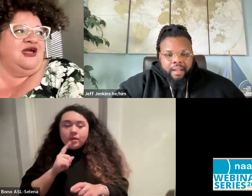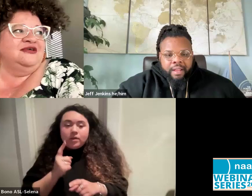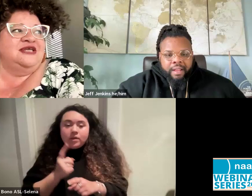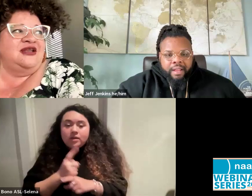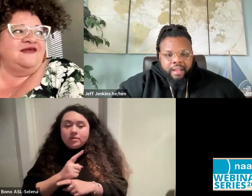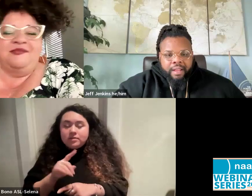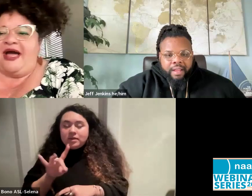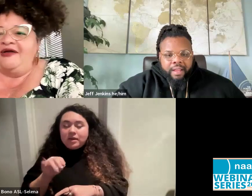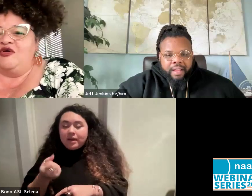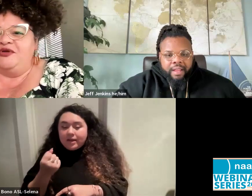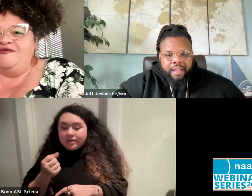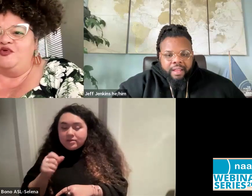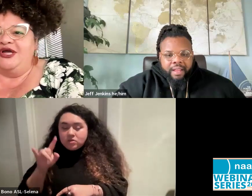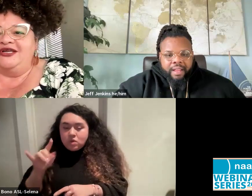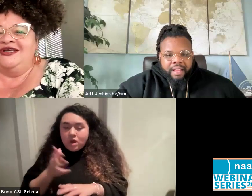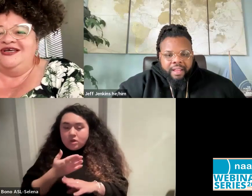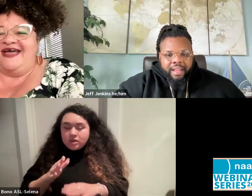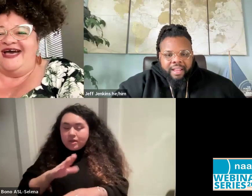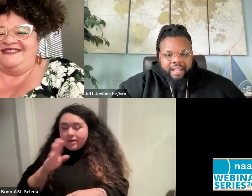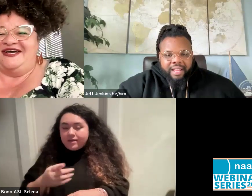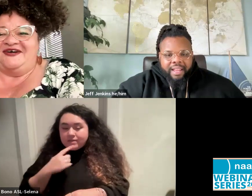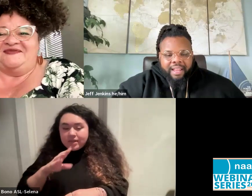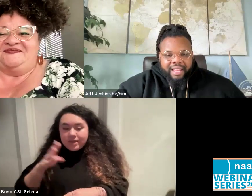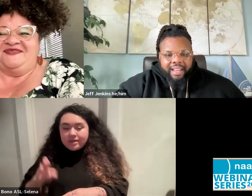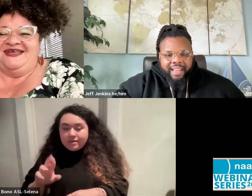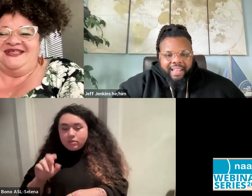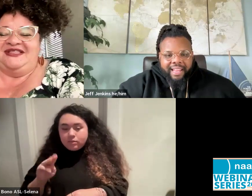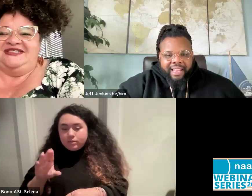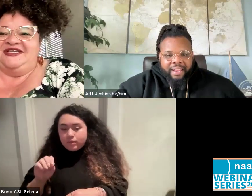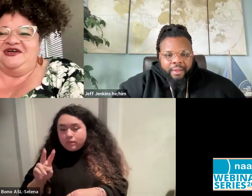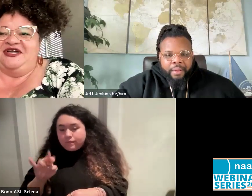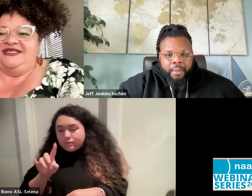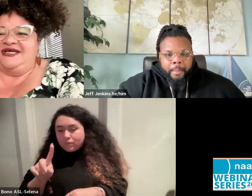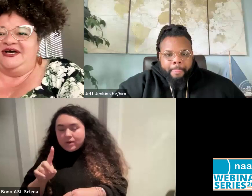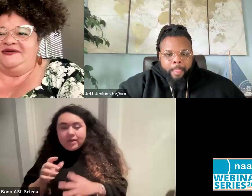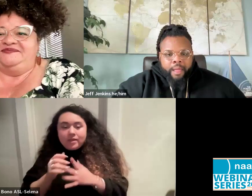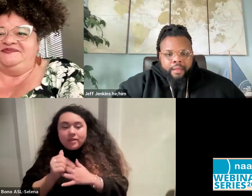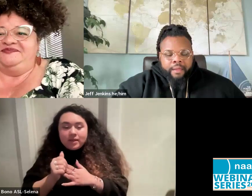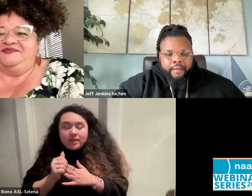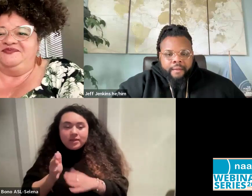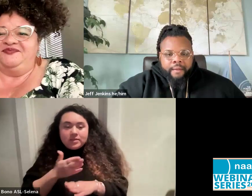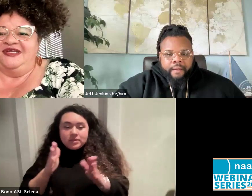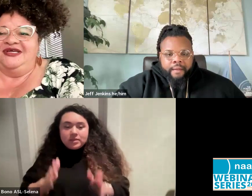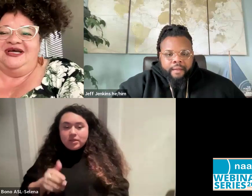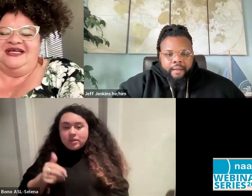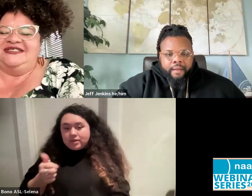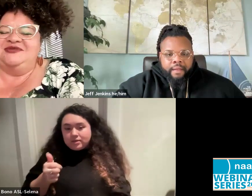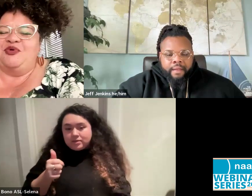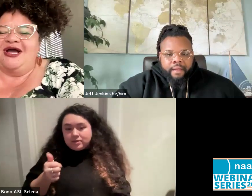Never Say Never by Romeo Void that the lead singer is. Is it Deborah?